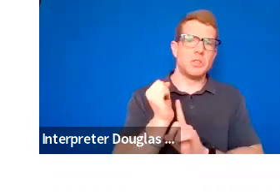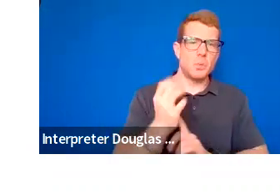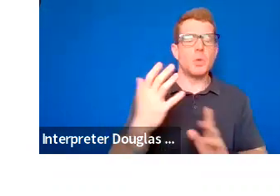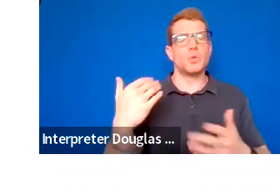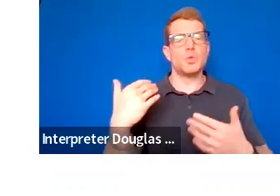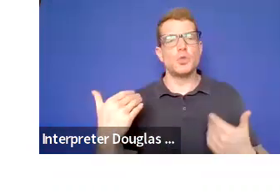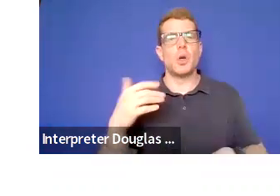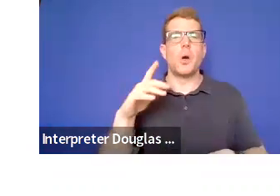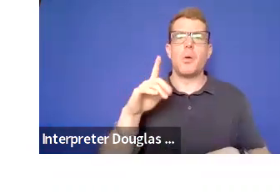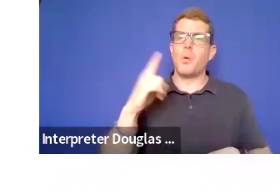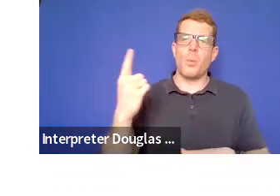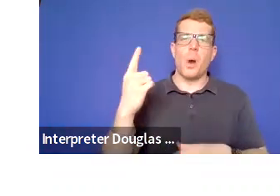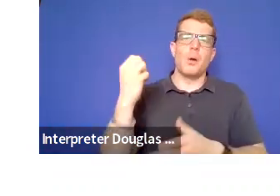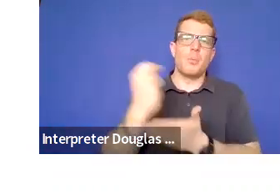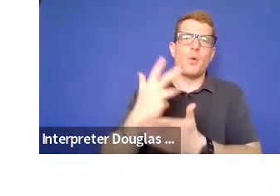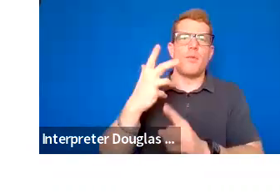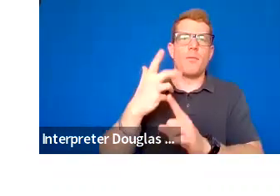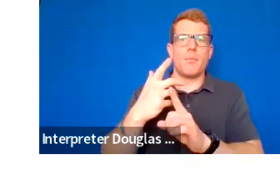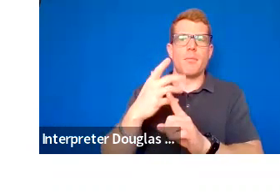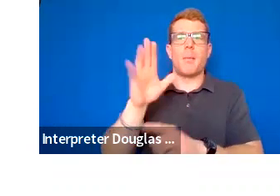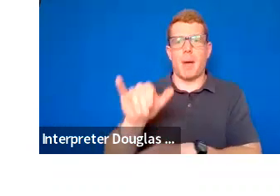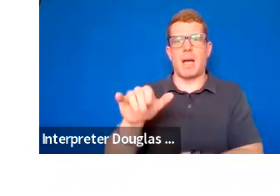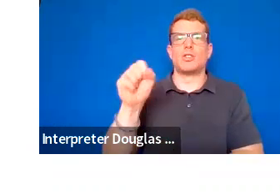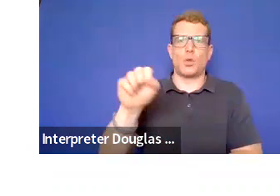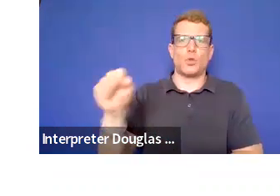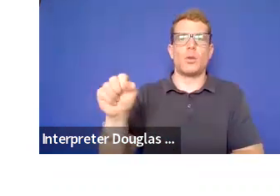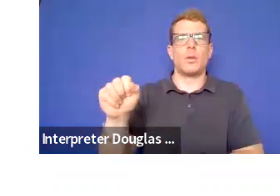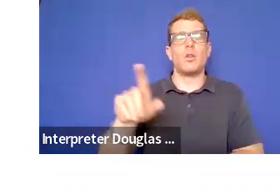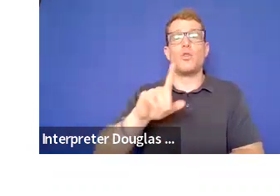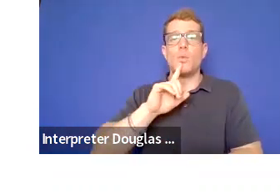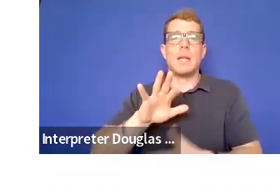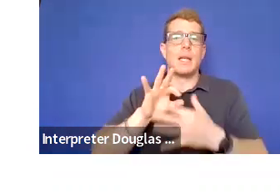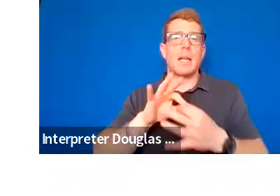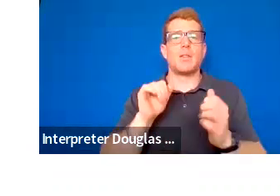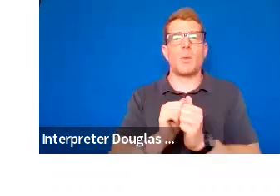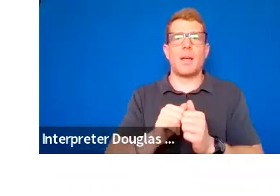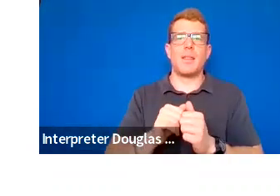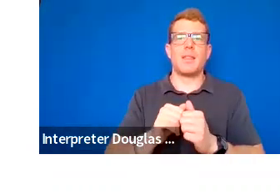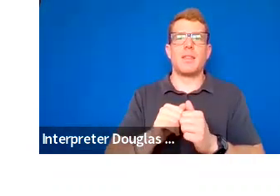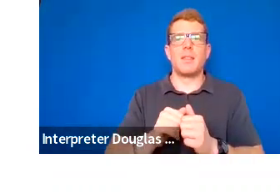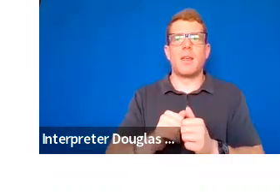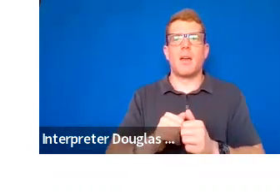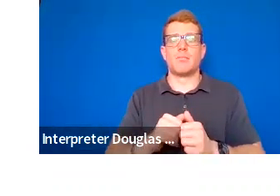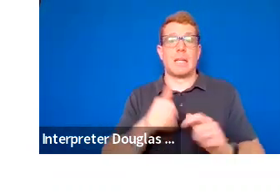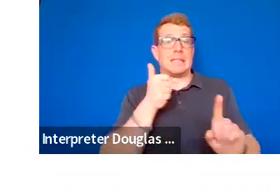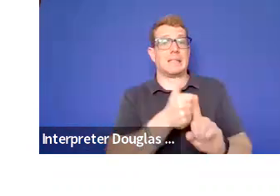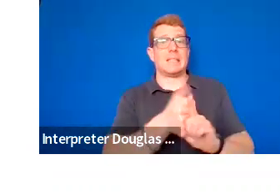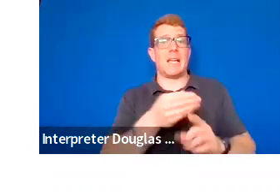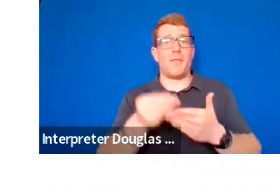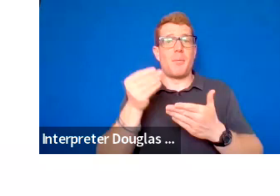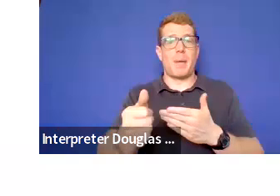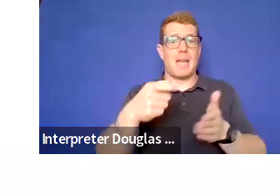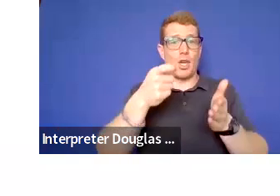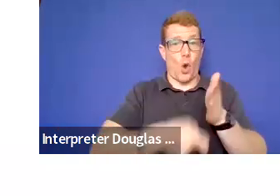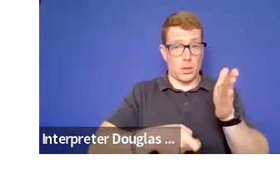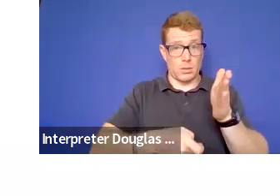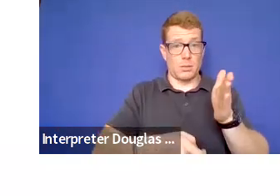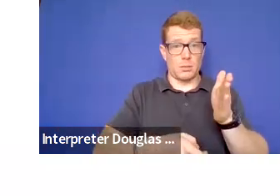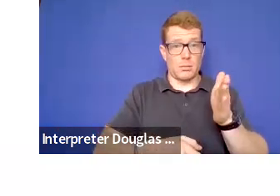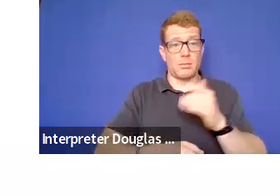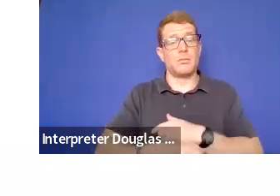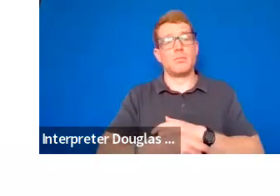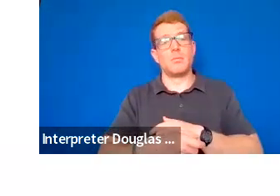Retains to an out of pocket cost that Robin has that relates to his everyday life.